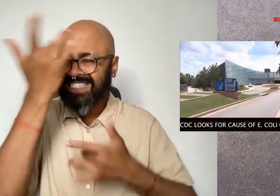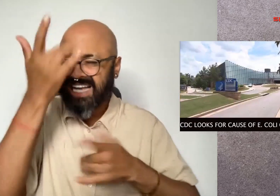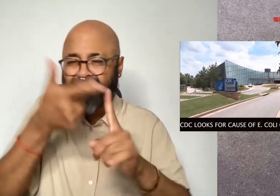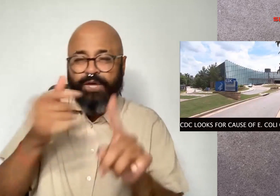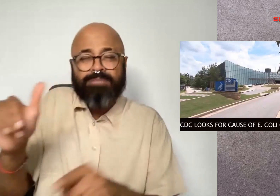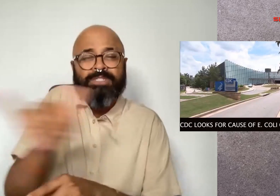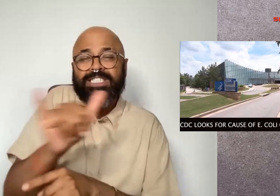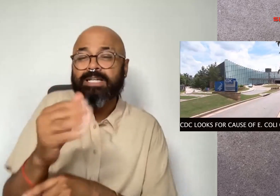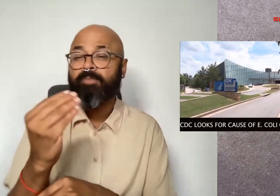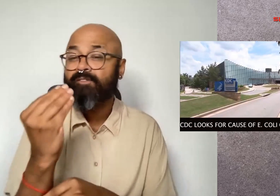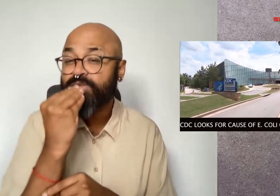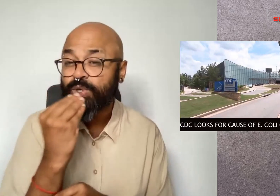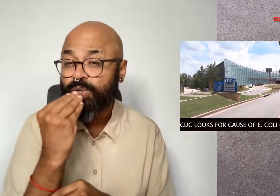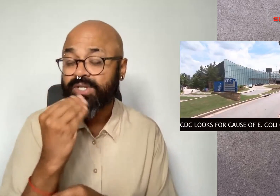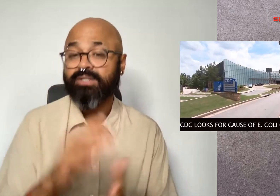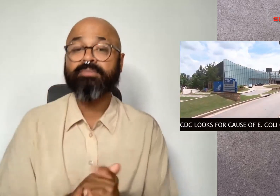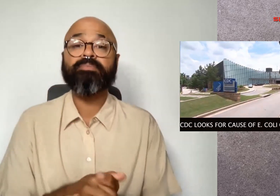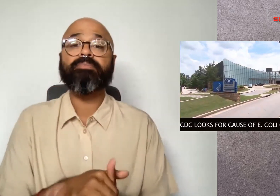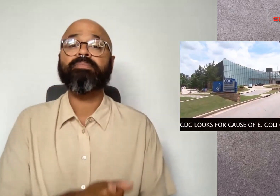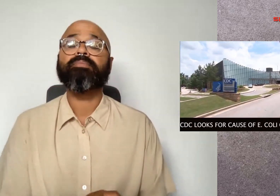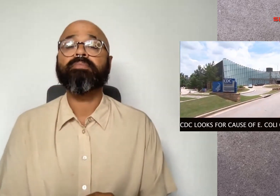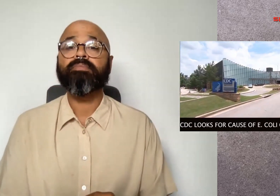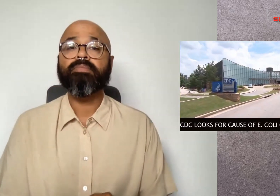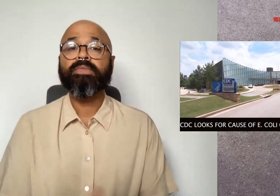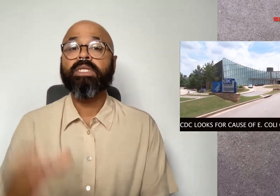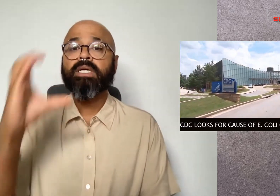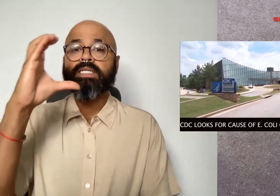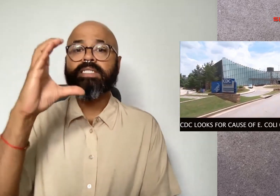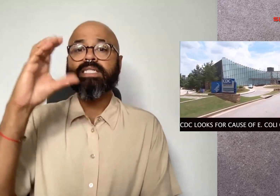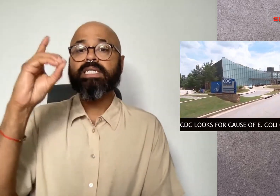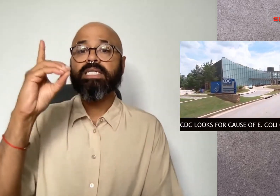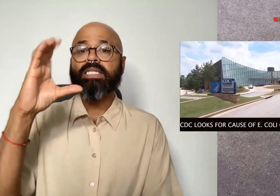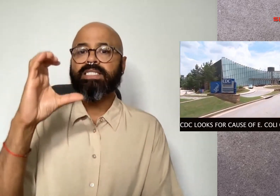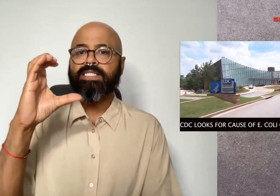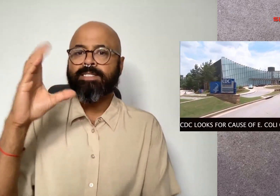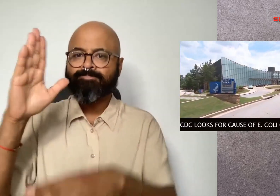tests on the bacteria show all the patients likely got sick from eating the same food